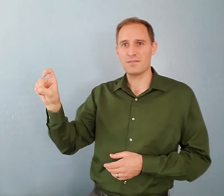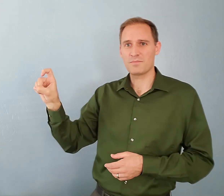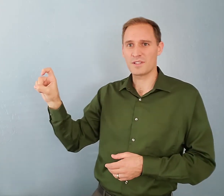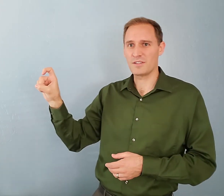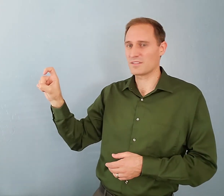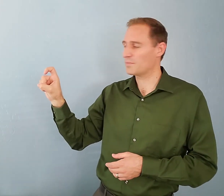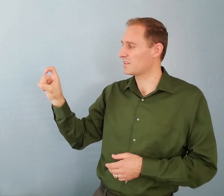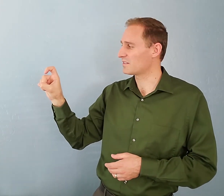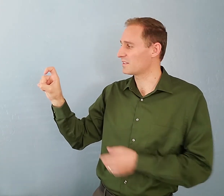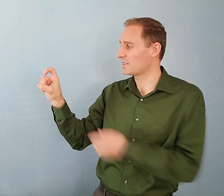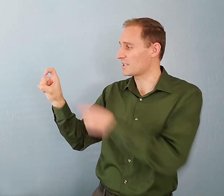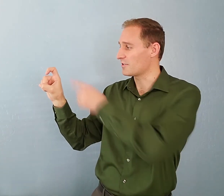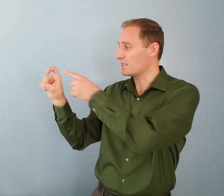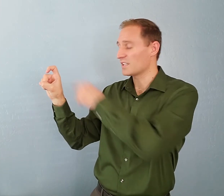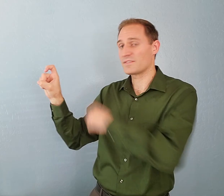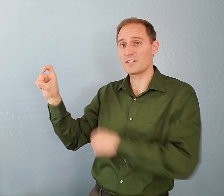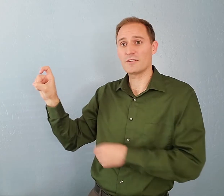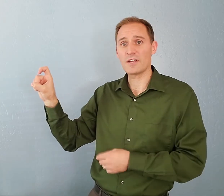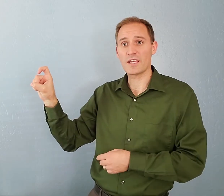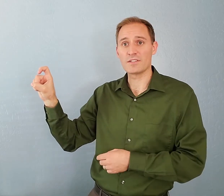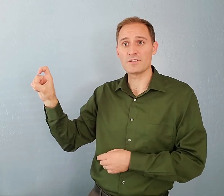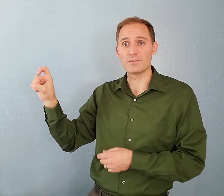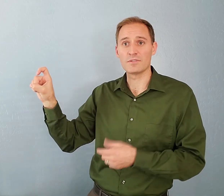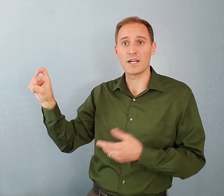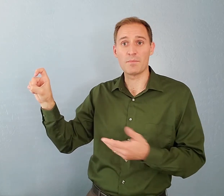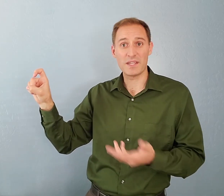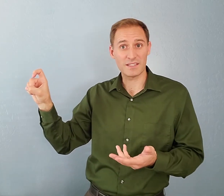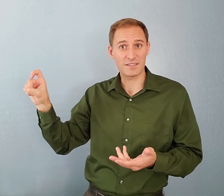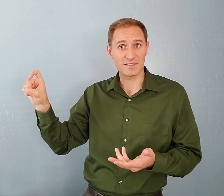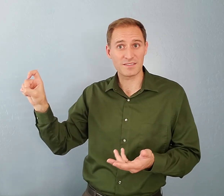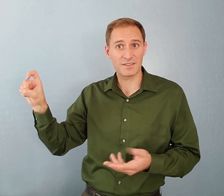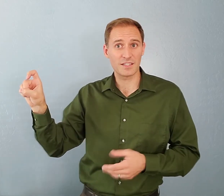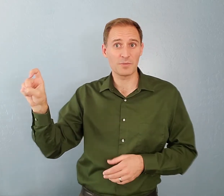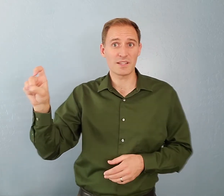but you just basically take your index finger and you bend it just a little bit